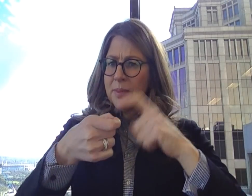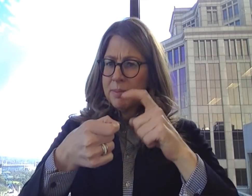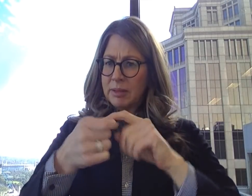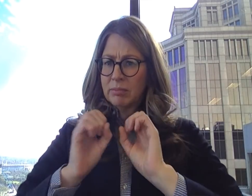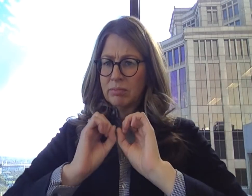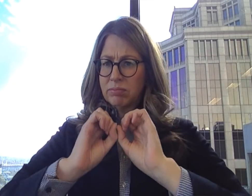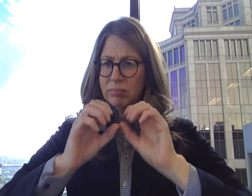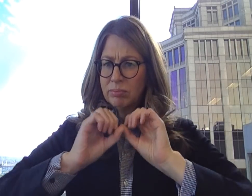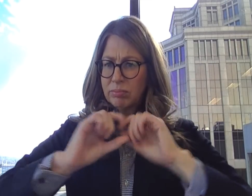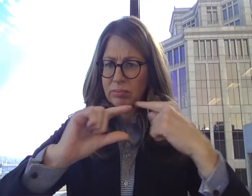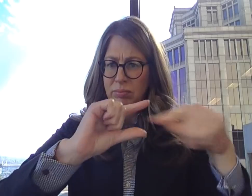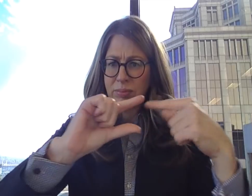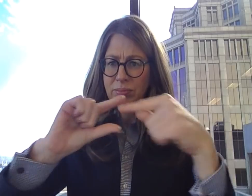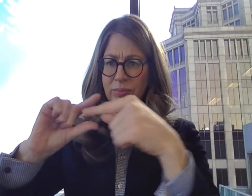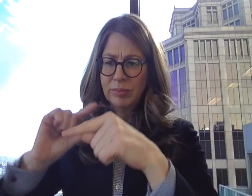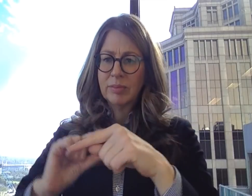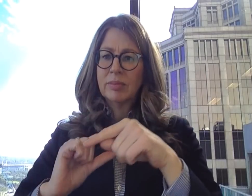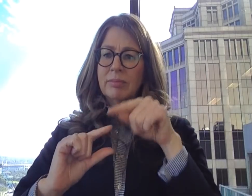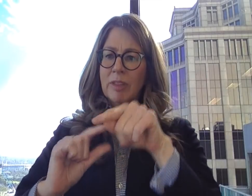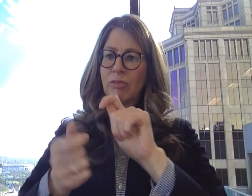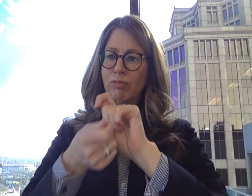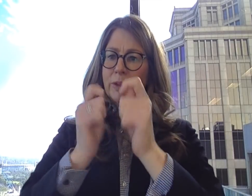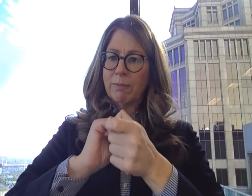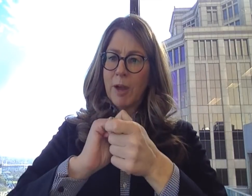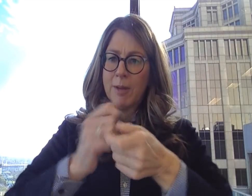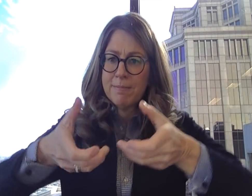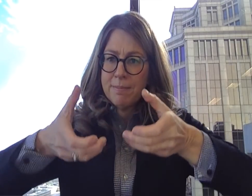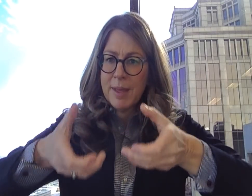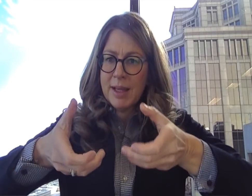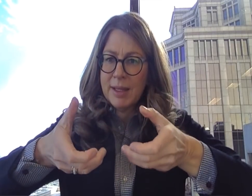By now all ICSD members should have received